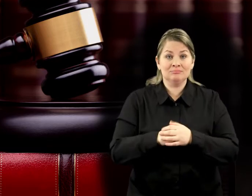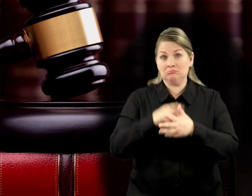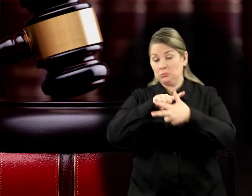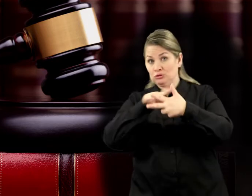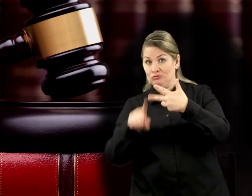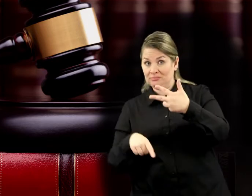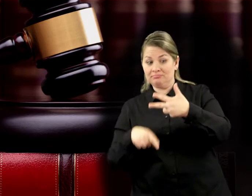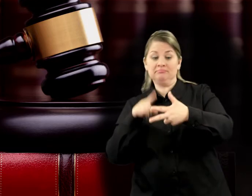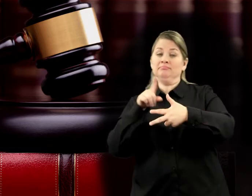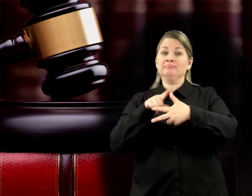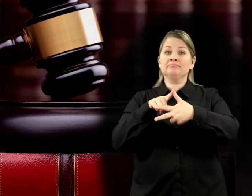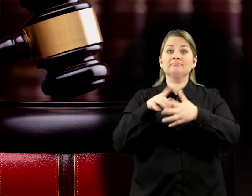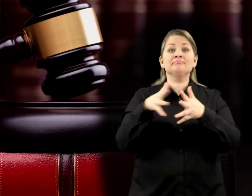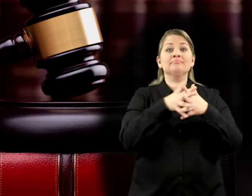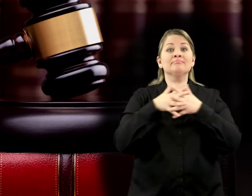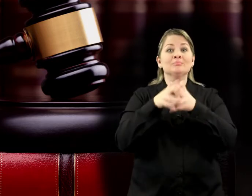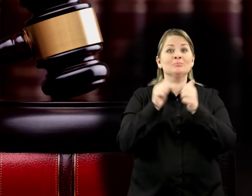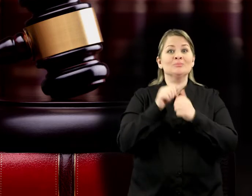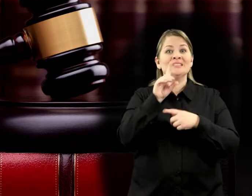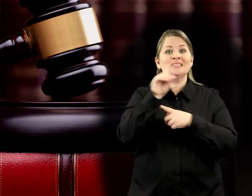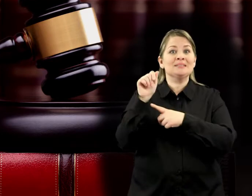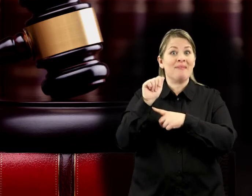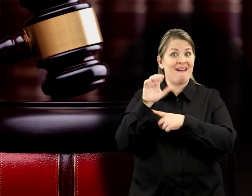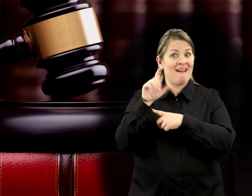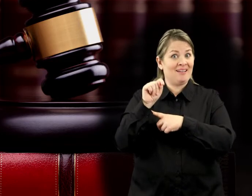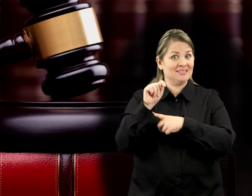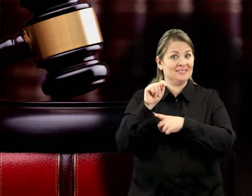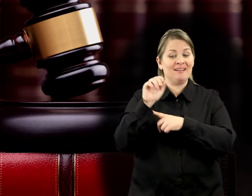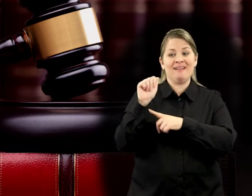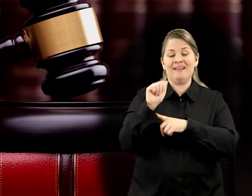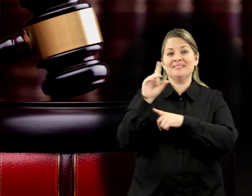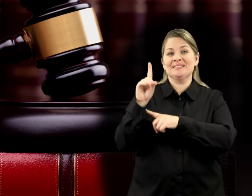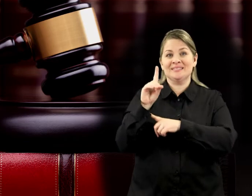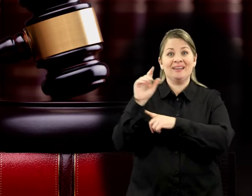including the Americans with Disabilities Act,